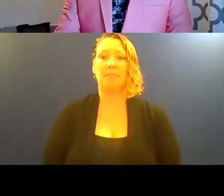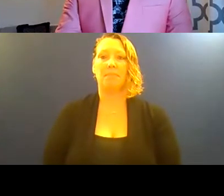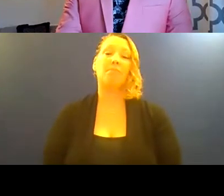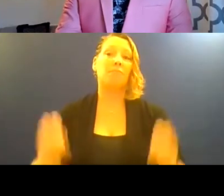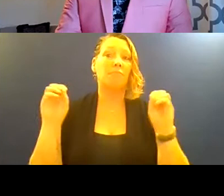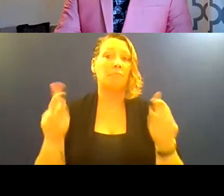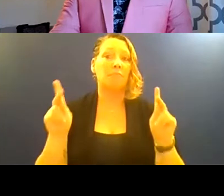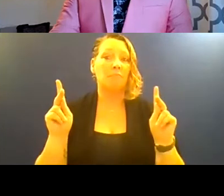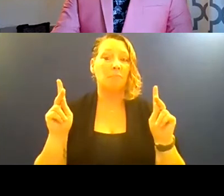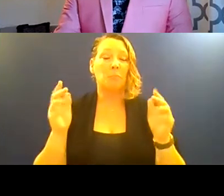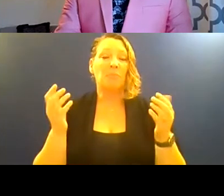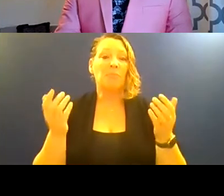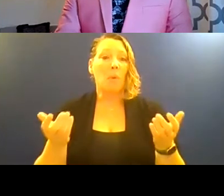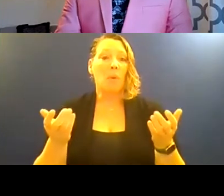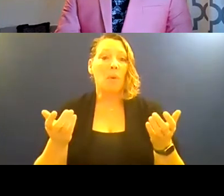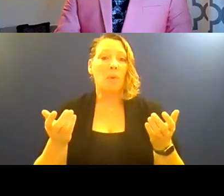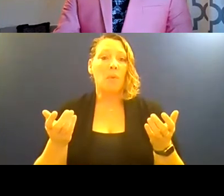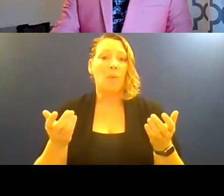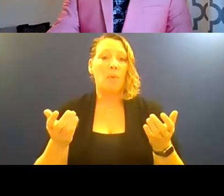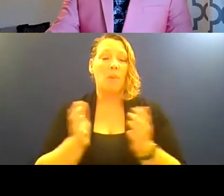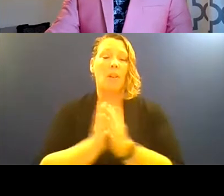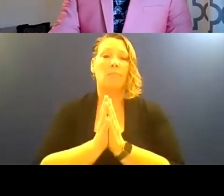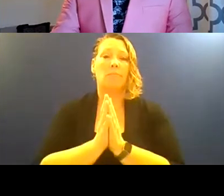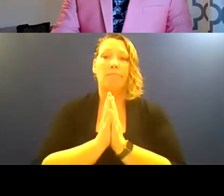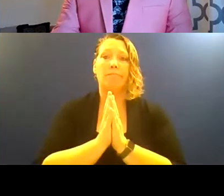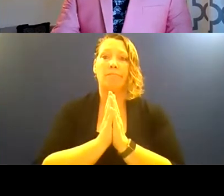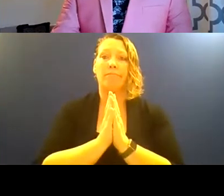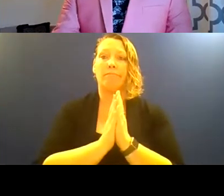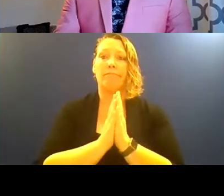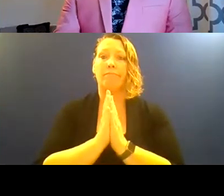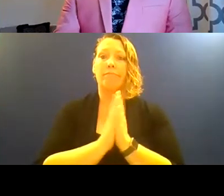Okay. So,